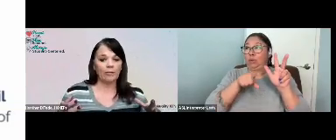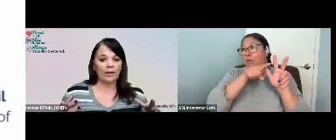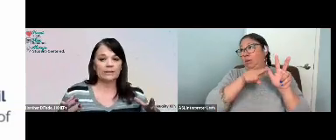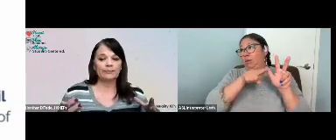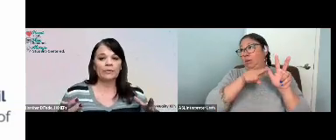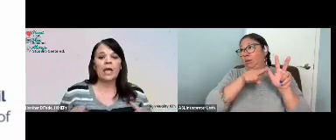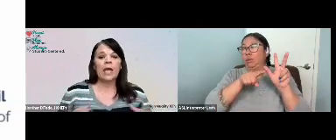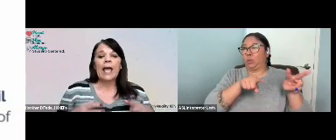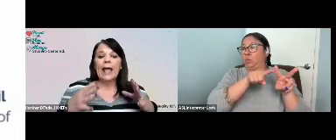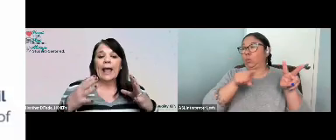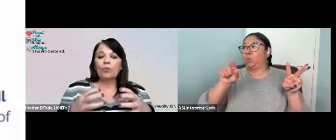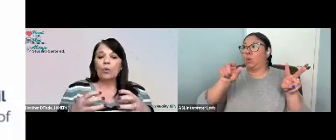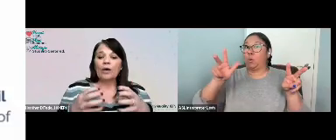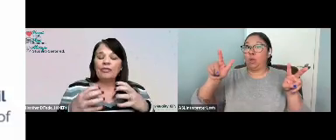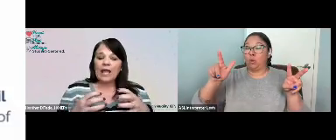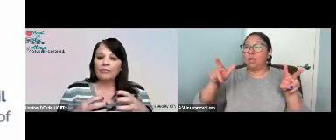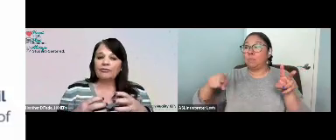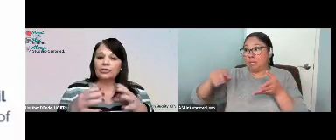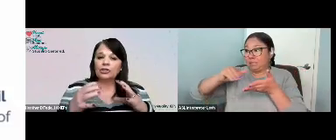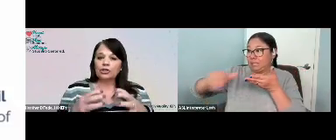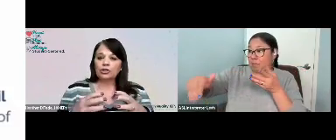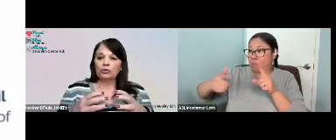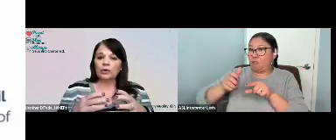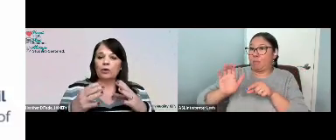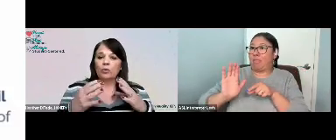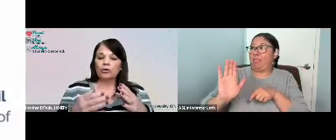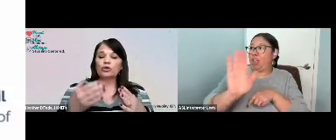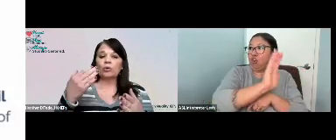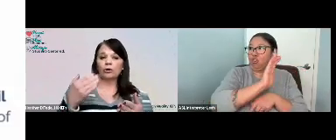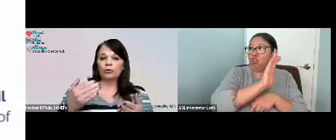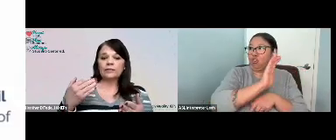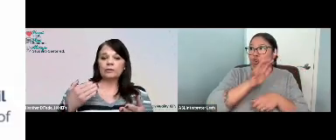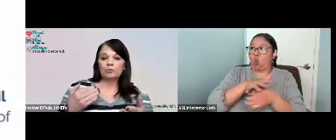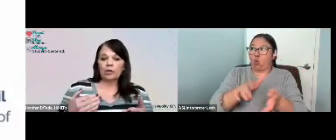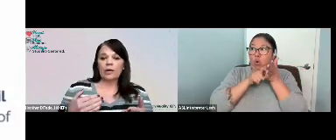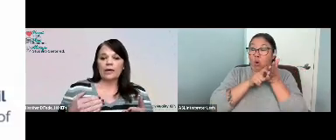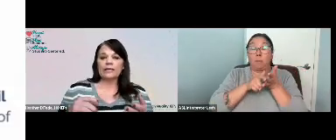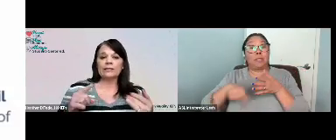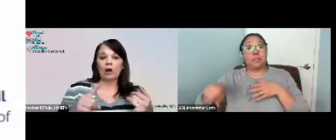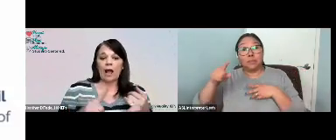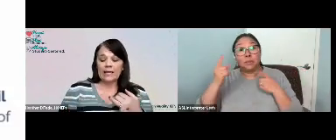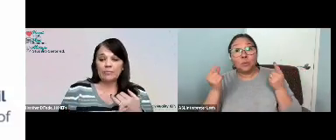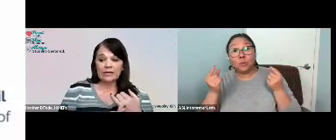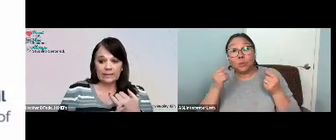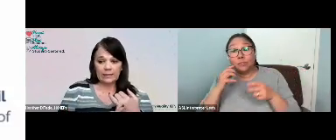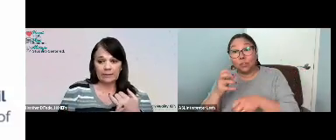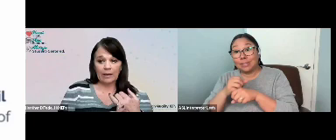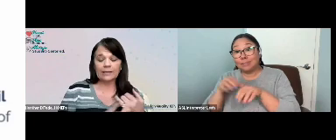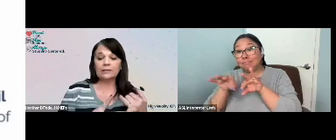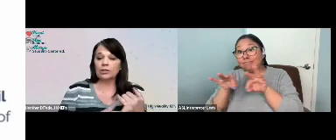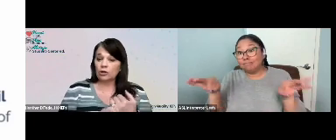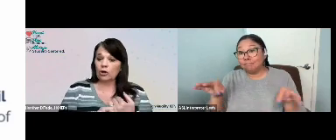requirements. And what they have to do in order to earn this diploma is their IEP team has to